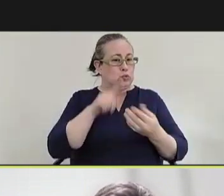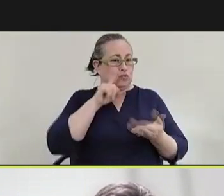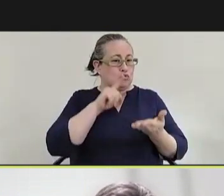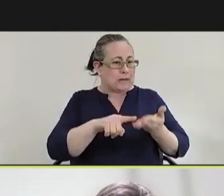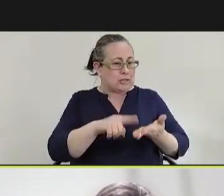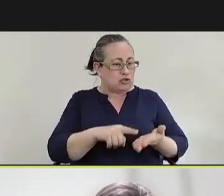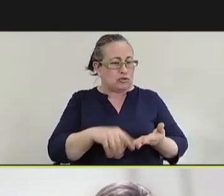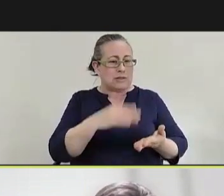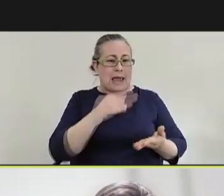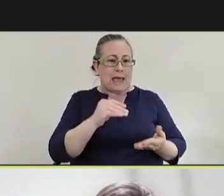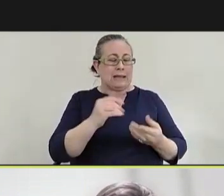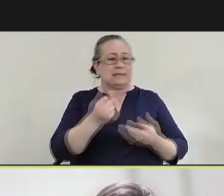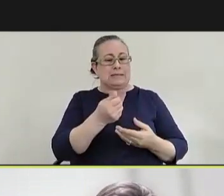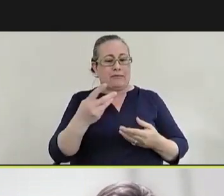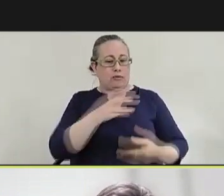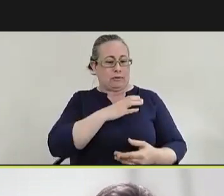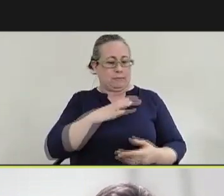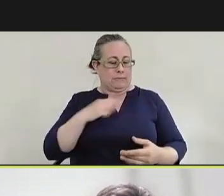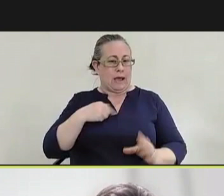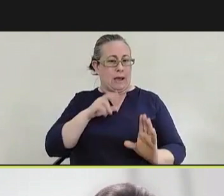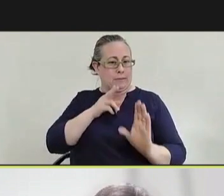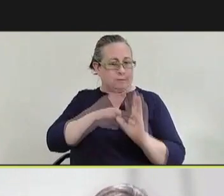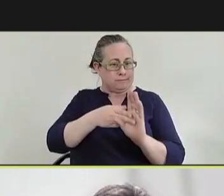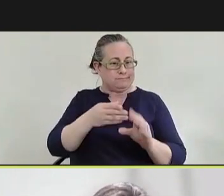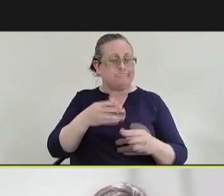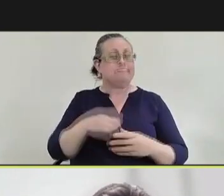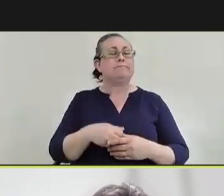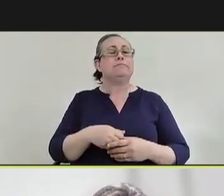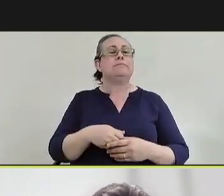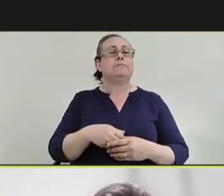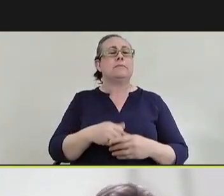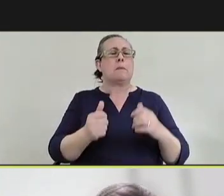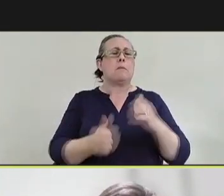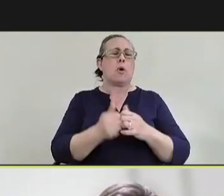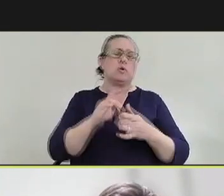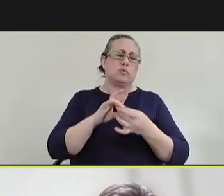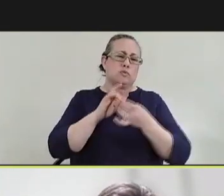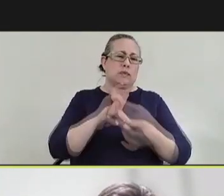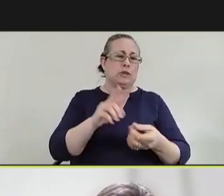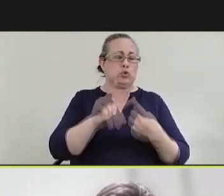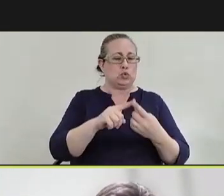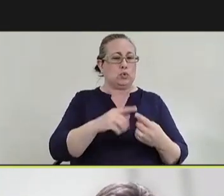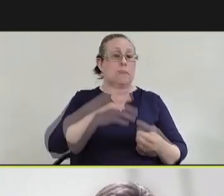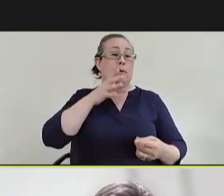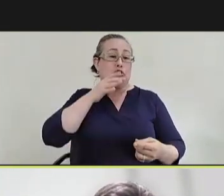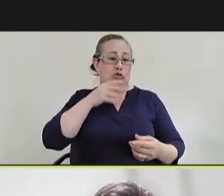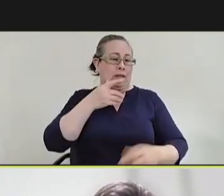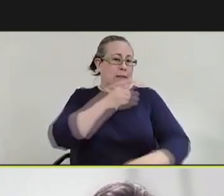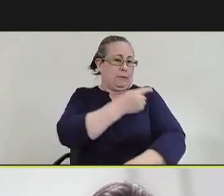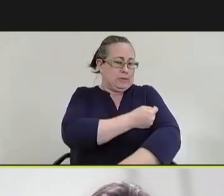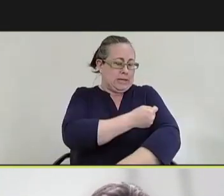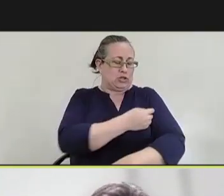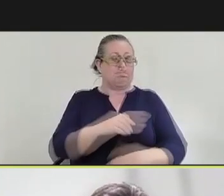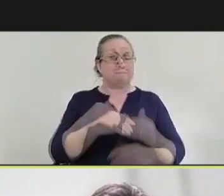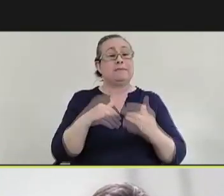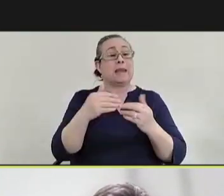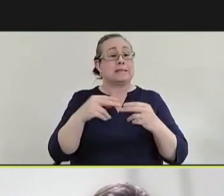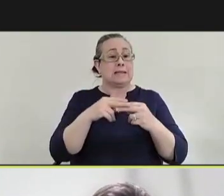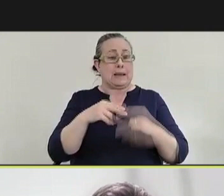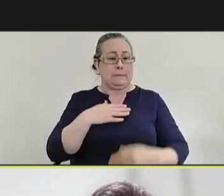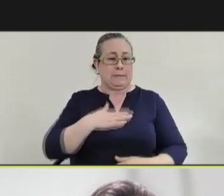committees that I participate in mostly related to maternal immunization. Next slide, please.